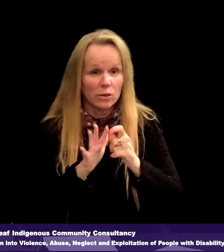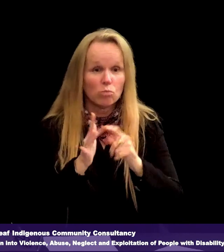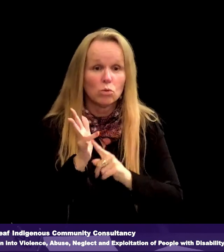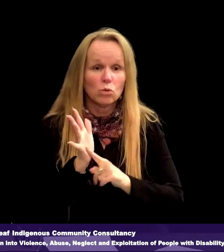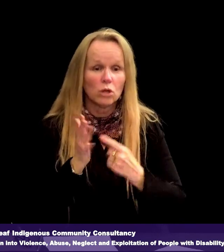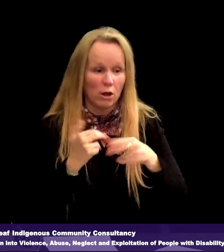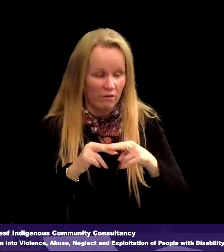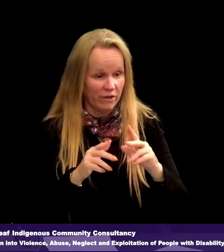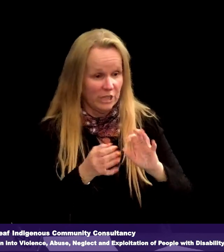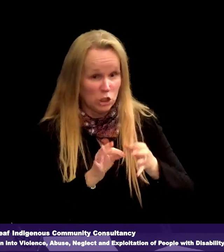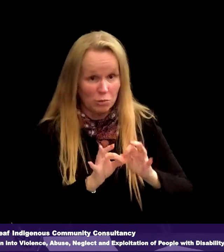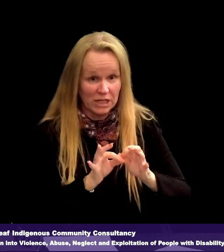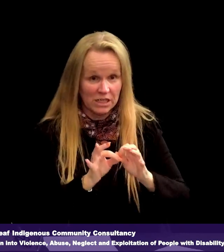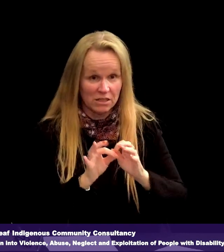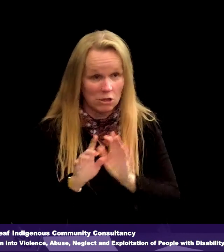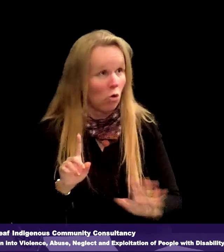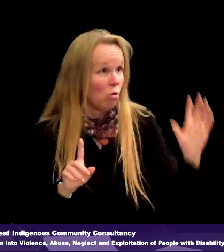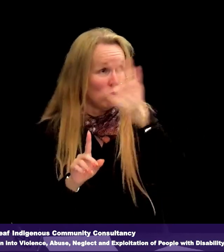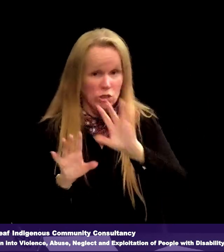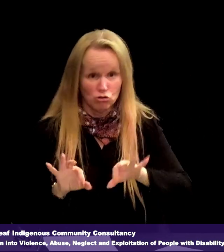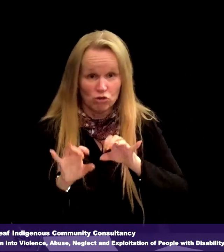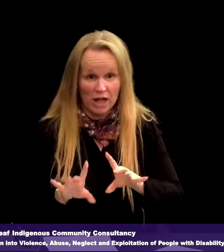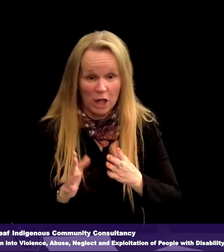grow the pool of interpreters throughout Australia.